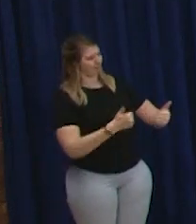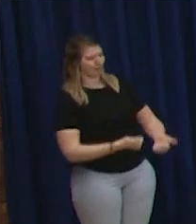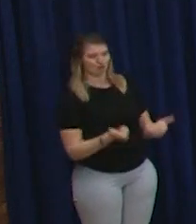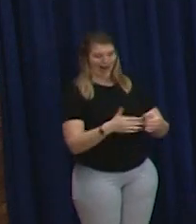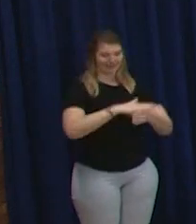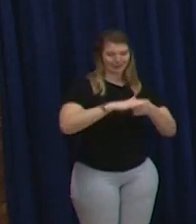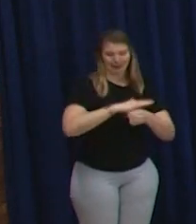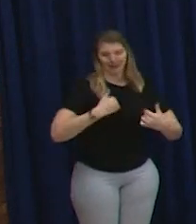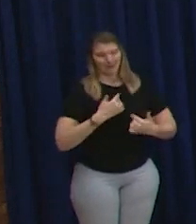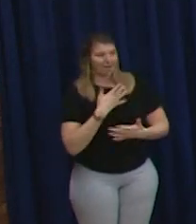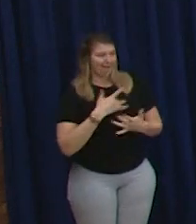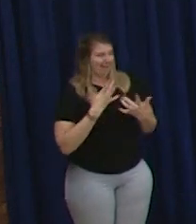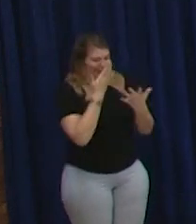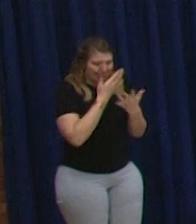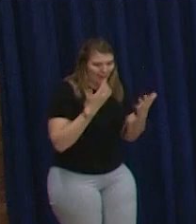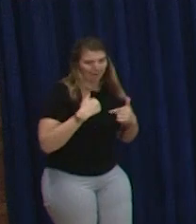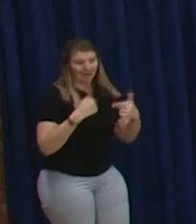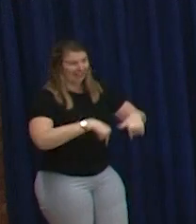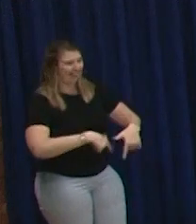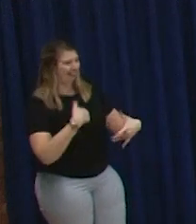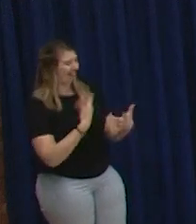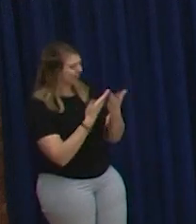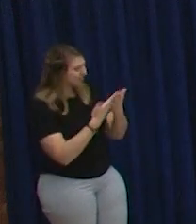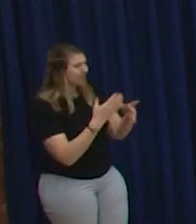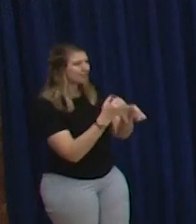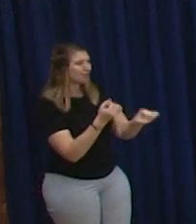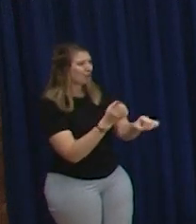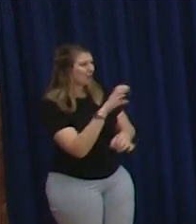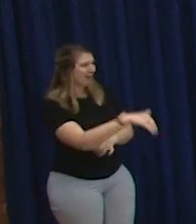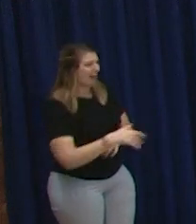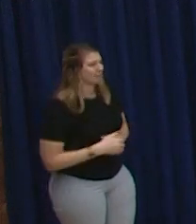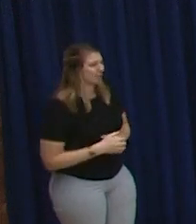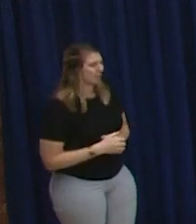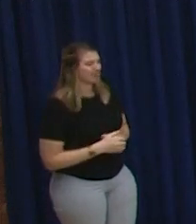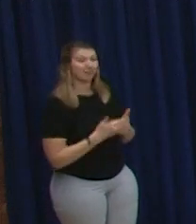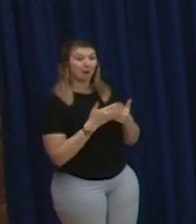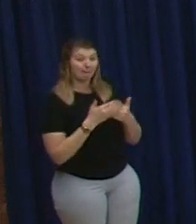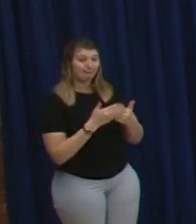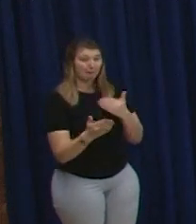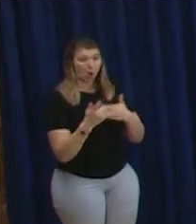I'm very humbled to be here, I'm doing a doctorate at Cambridge, I mean in most people's eyes that's